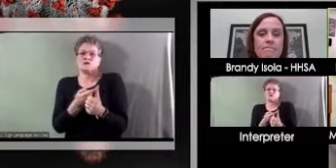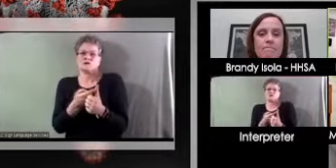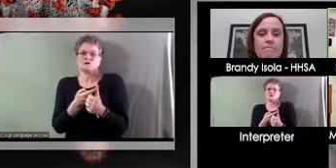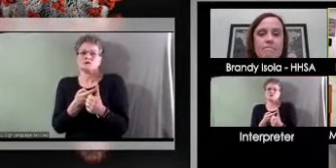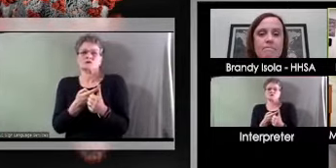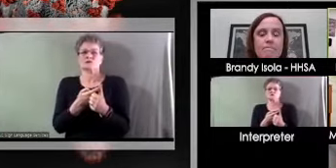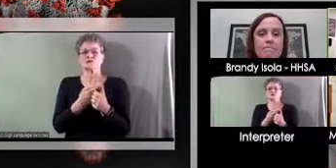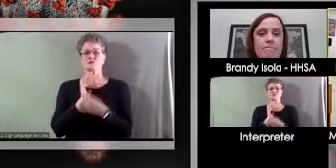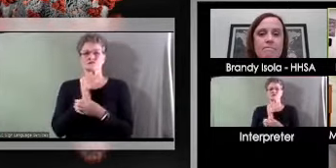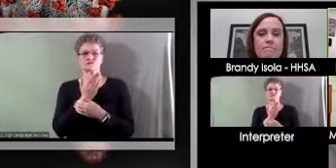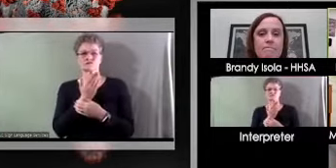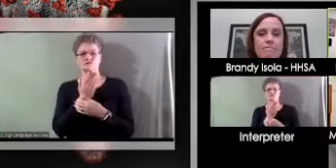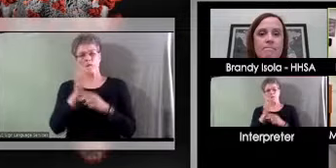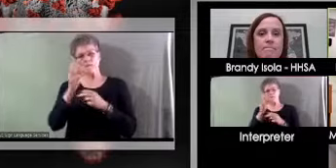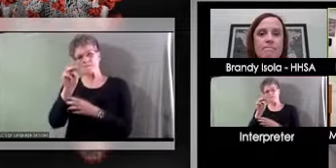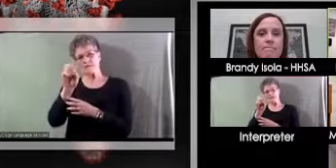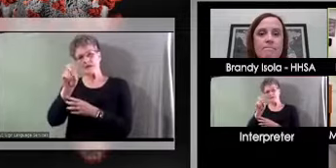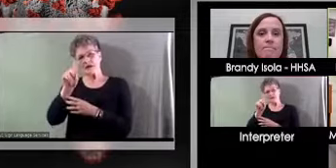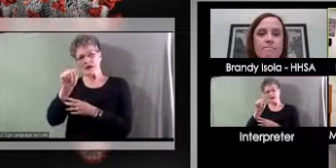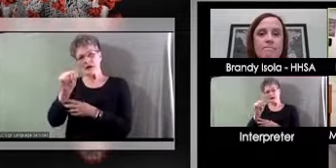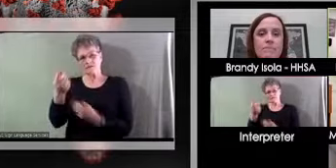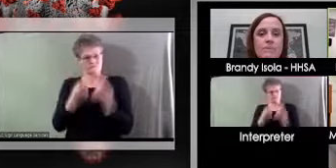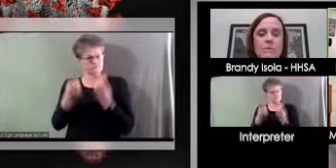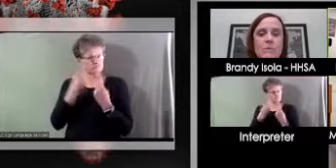us friends from the media?